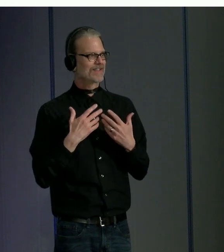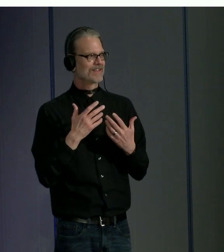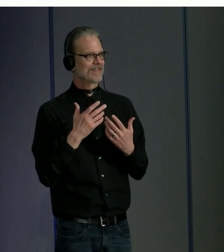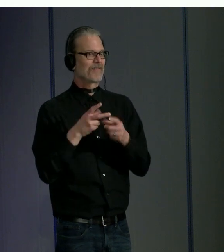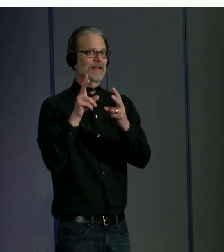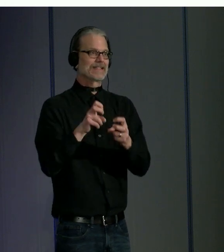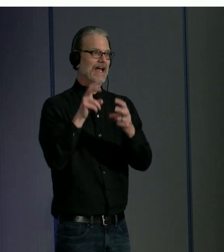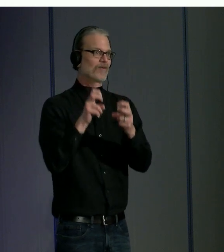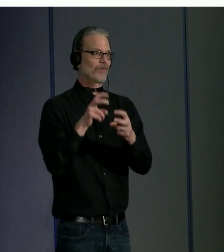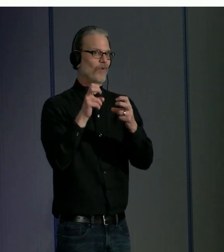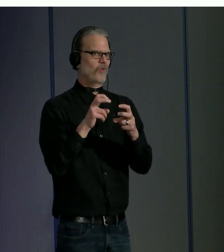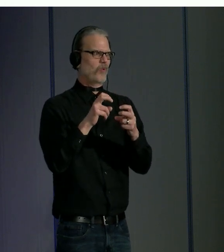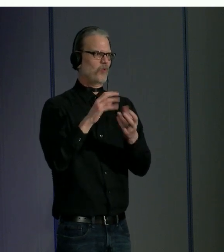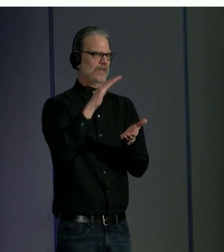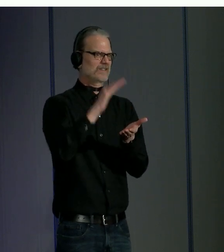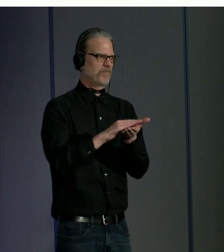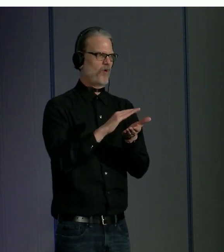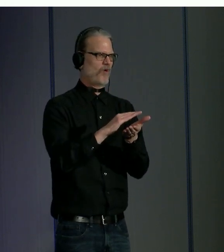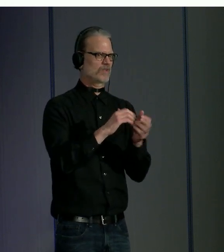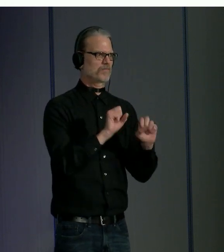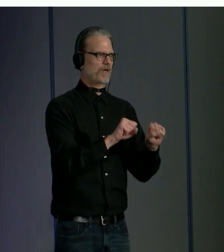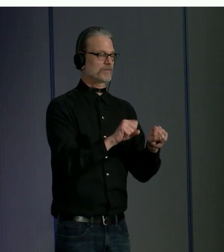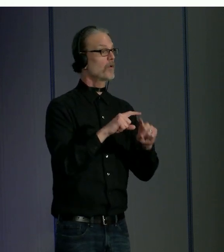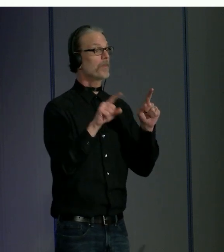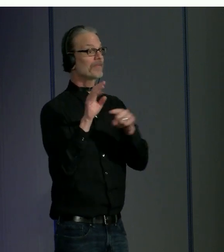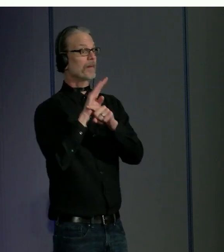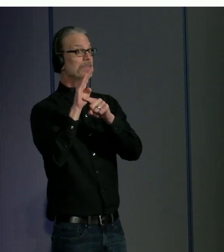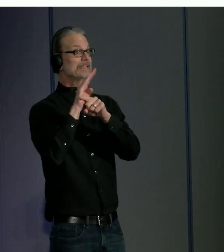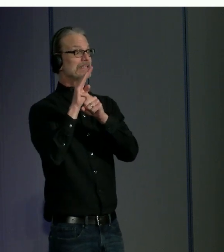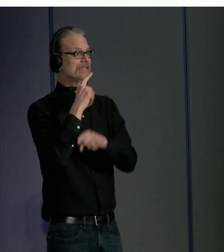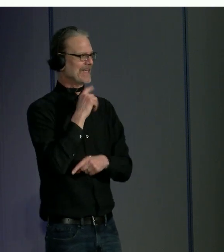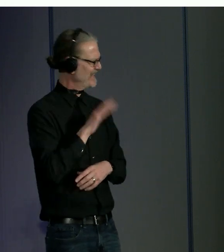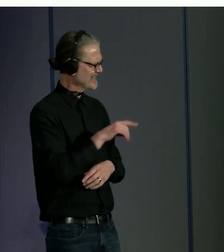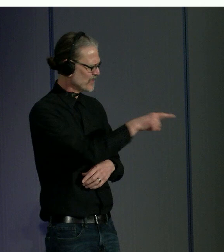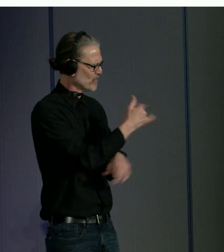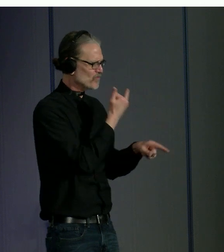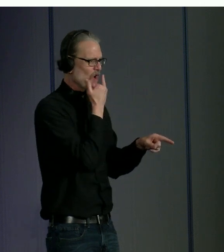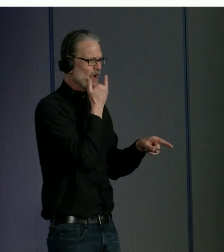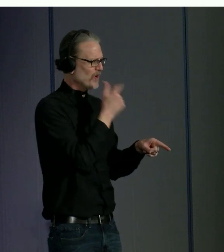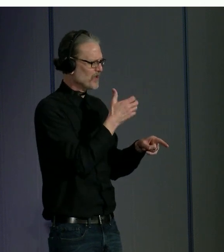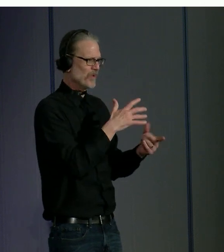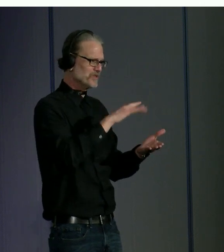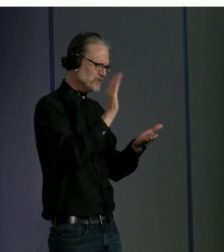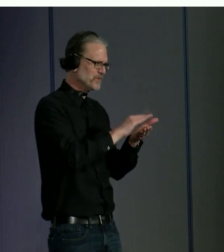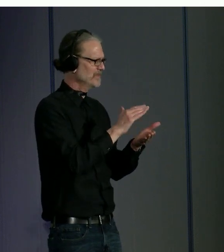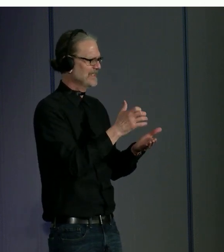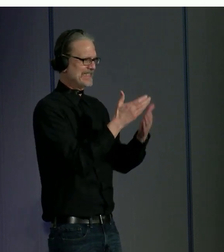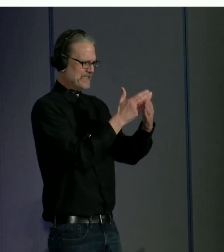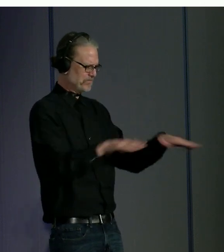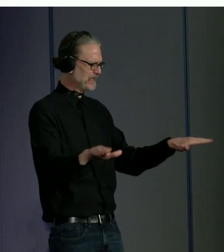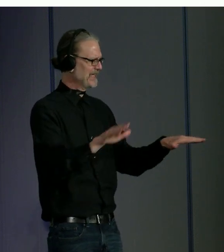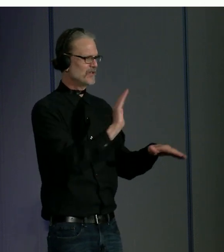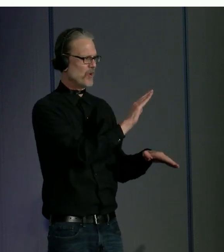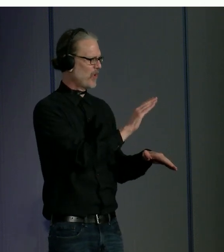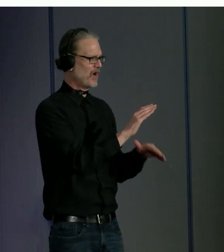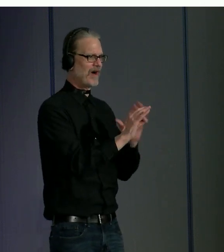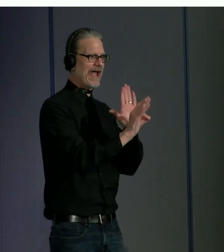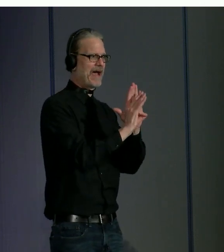as possible is the business side telling the engineering he's wrong for splitting the applications into a multiple application.